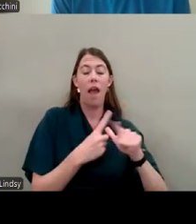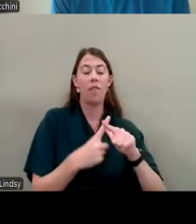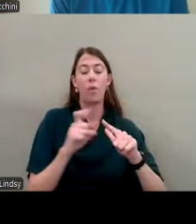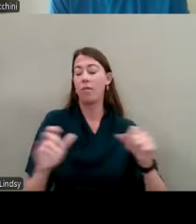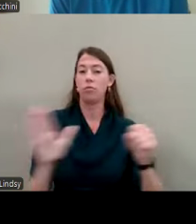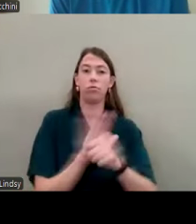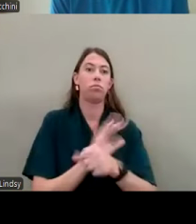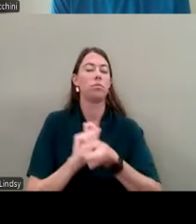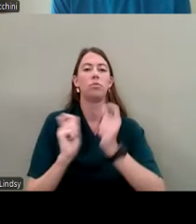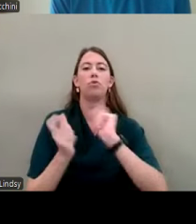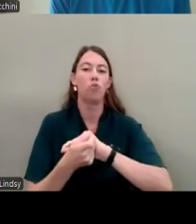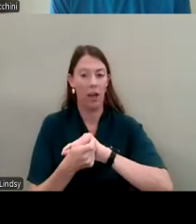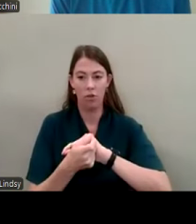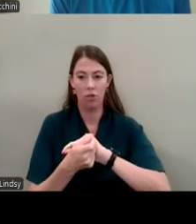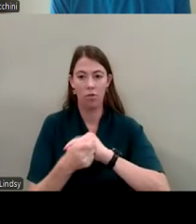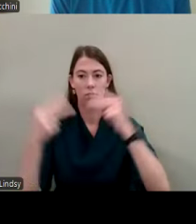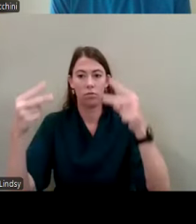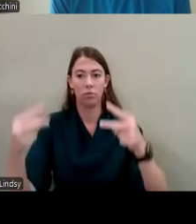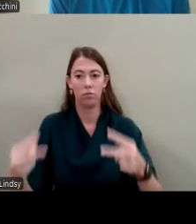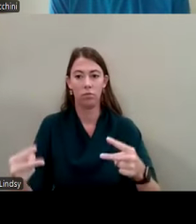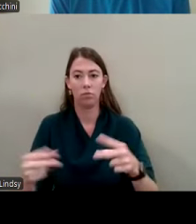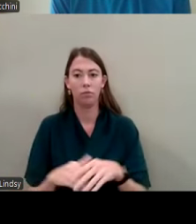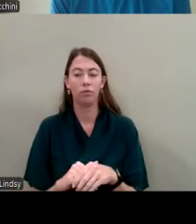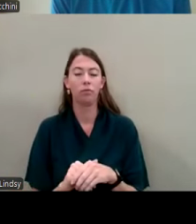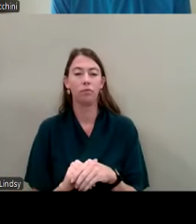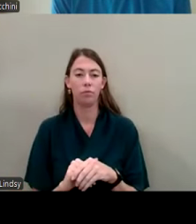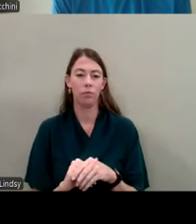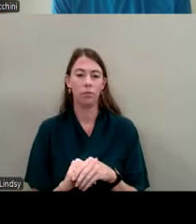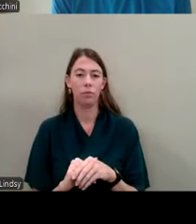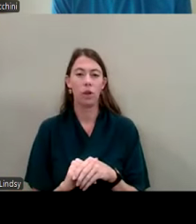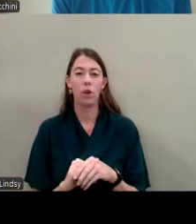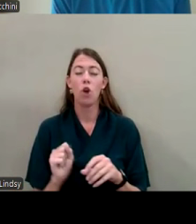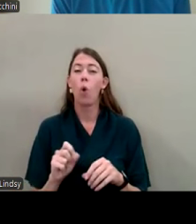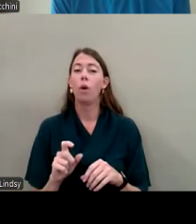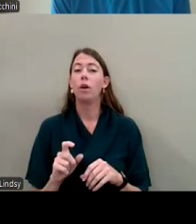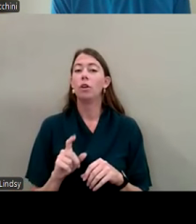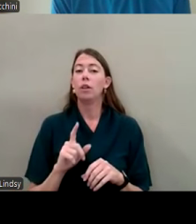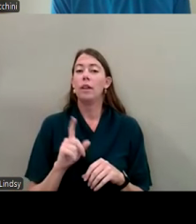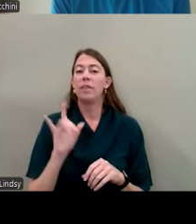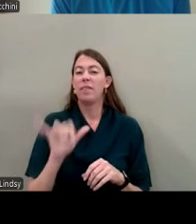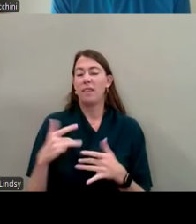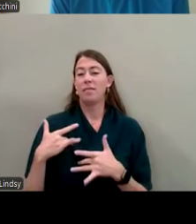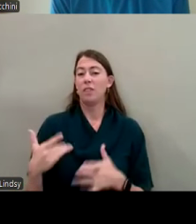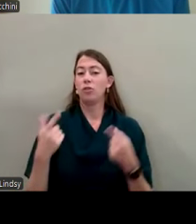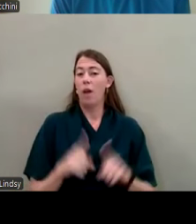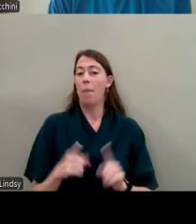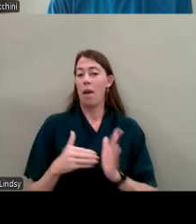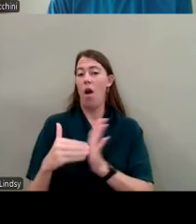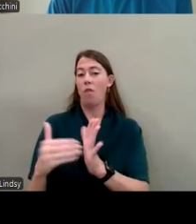of an element. And this is very, very typical, very popular in accessibility.